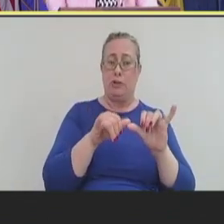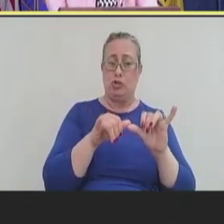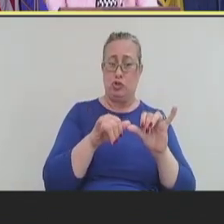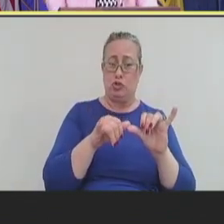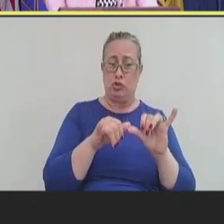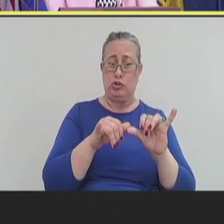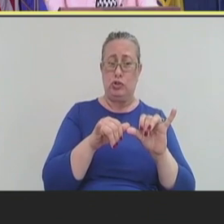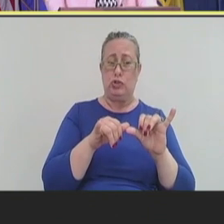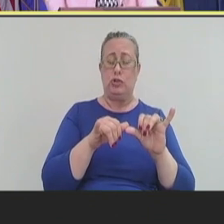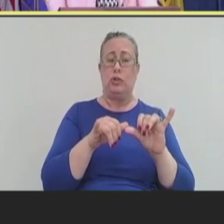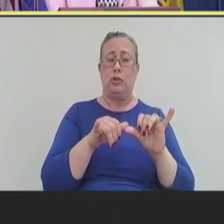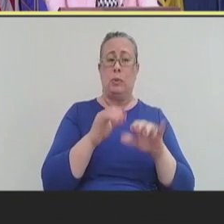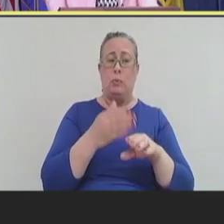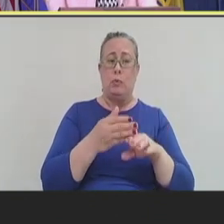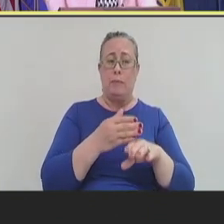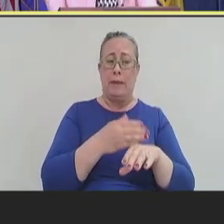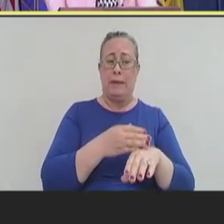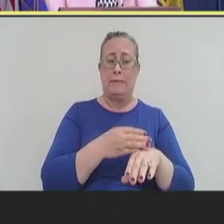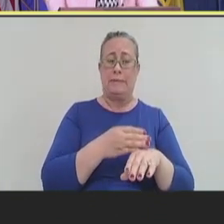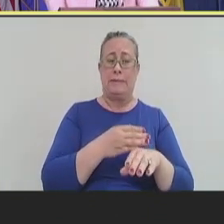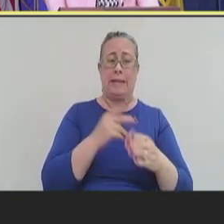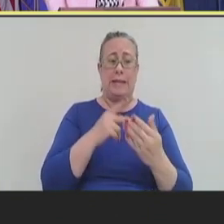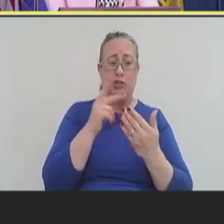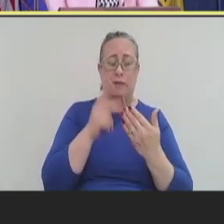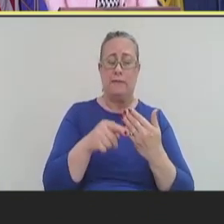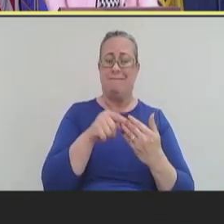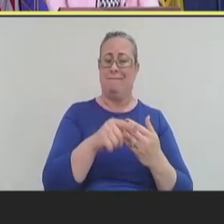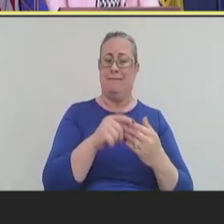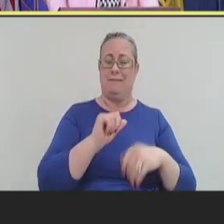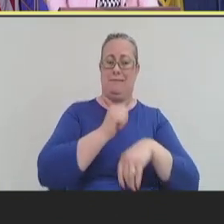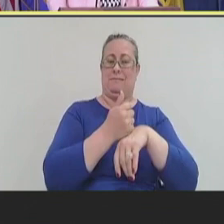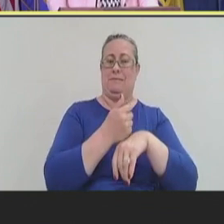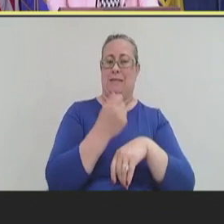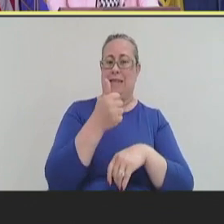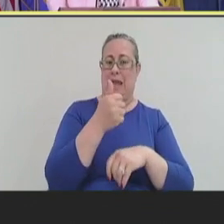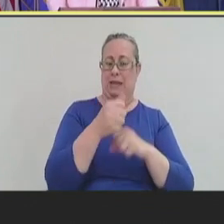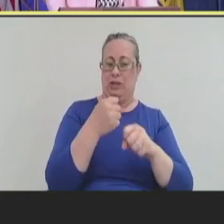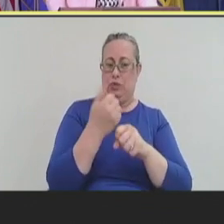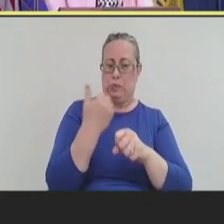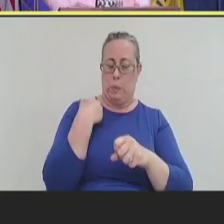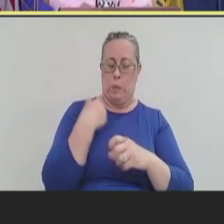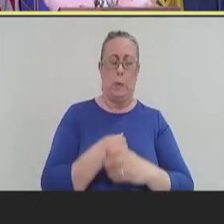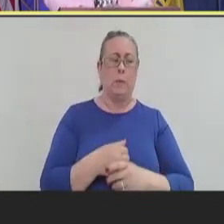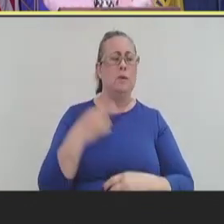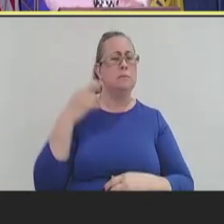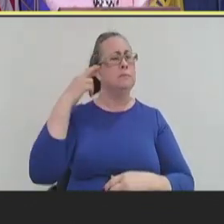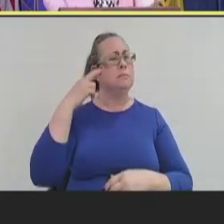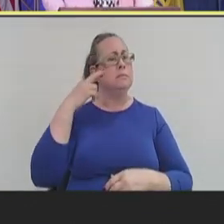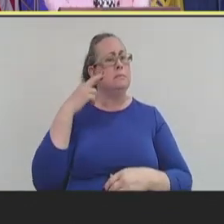launched almost 10 years ago. And the reason for this was meaningful use came